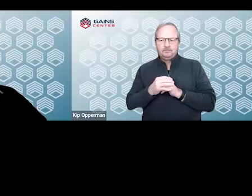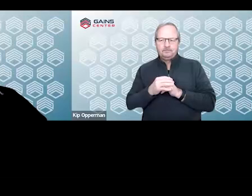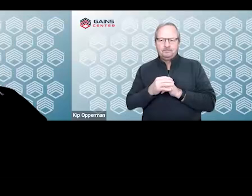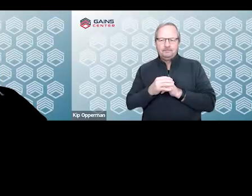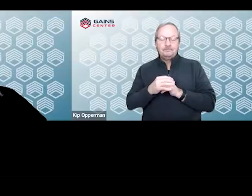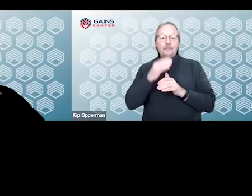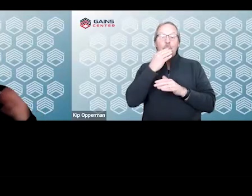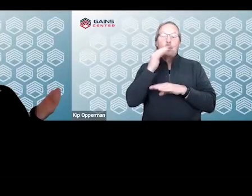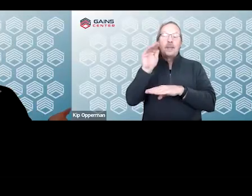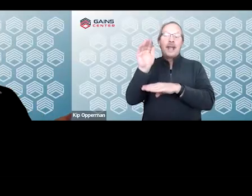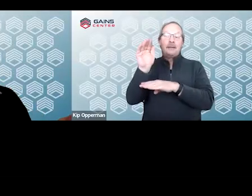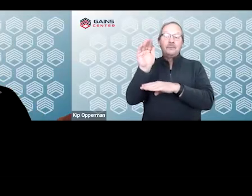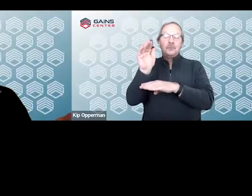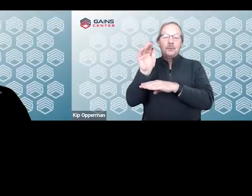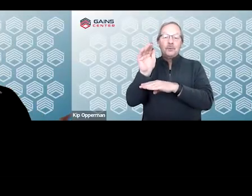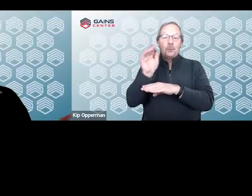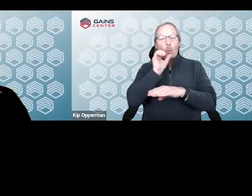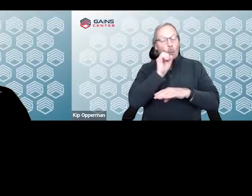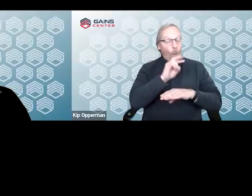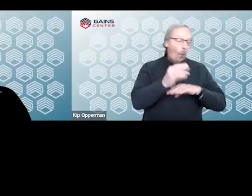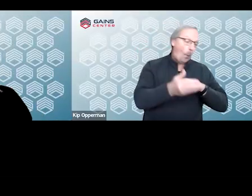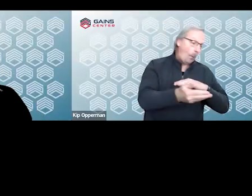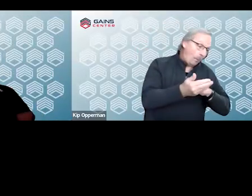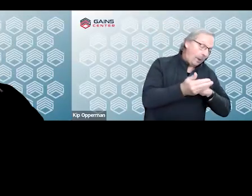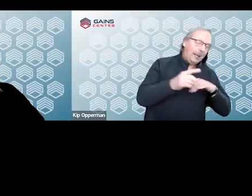Good afternoon or good morning, depending on where you're joining from.